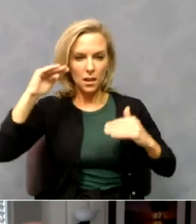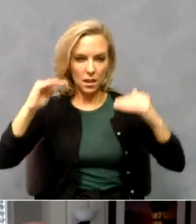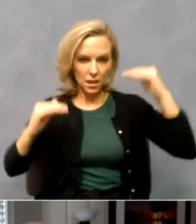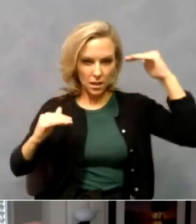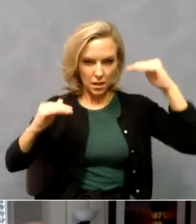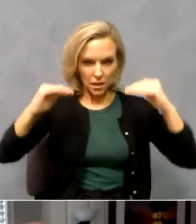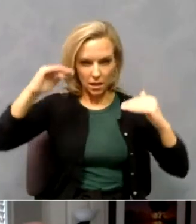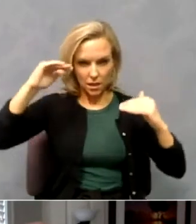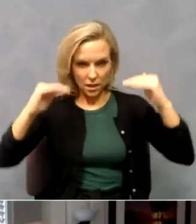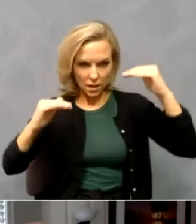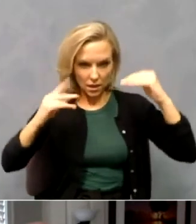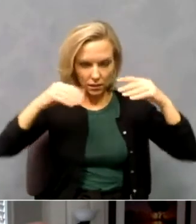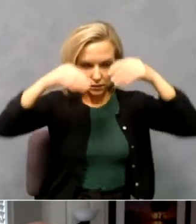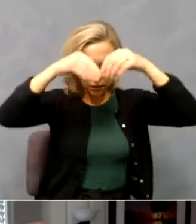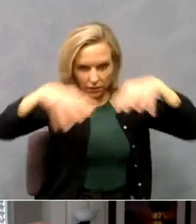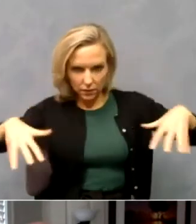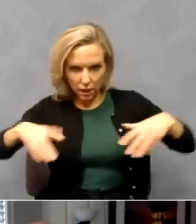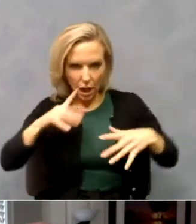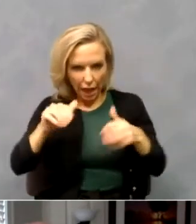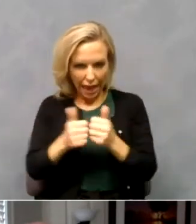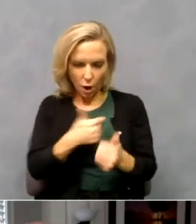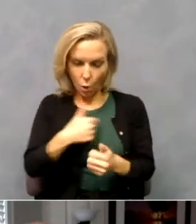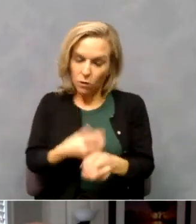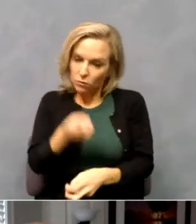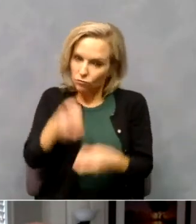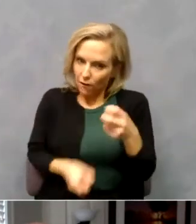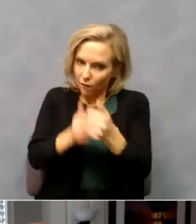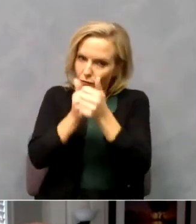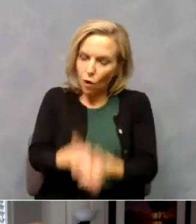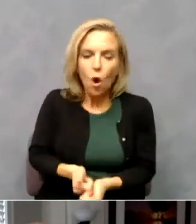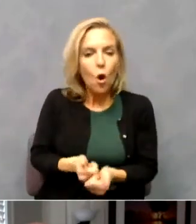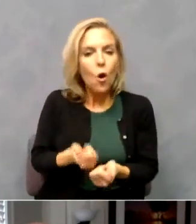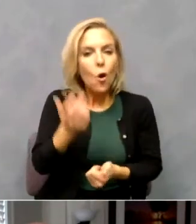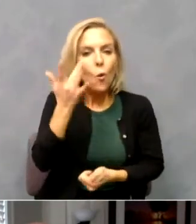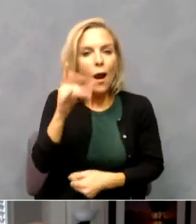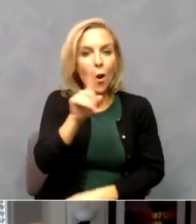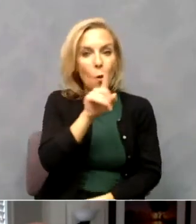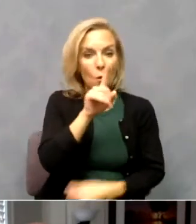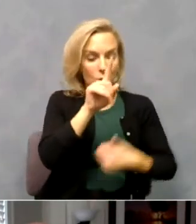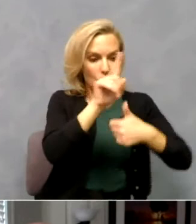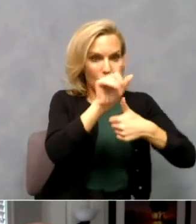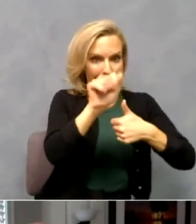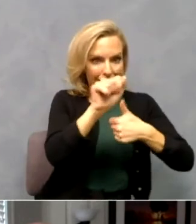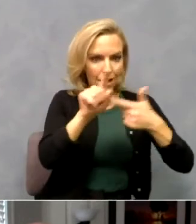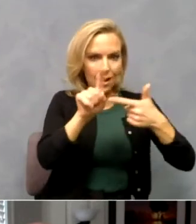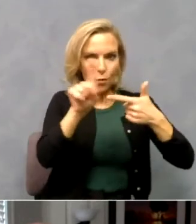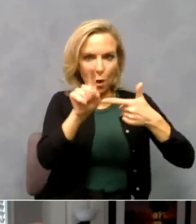very difficult to follow already in Phase one B. So I put these red numbers